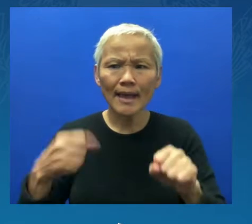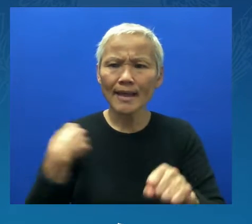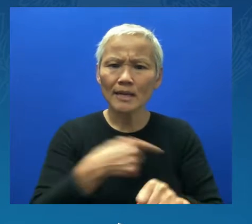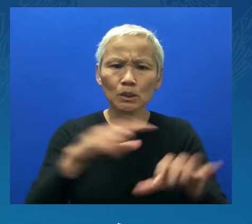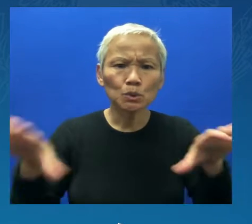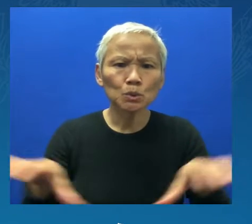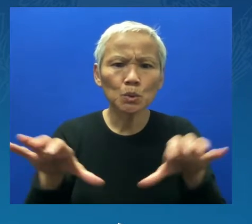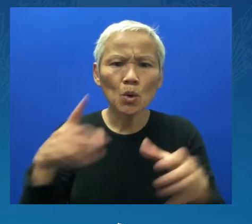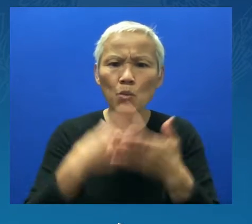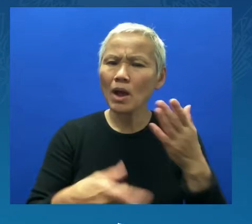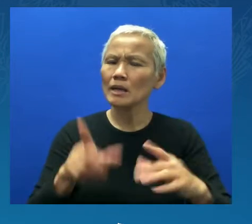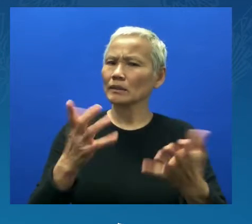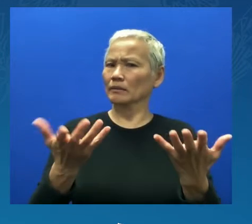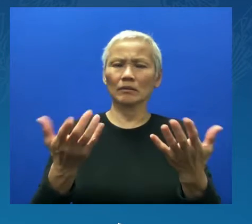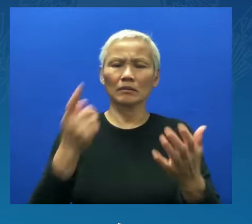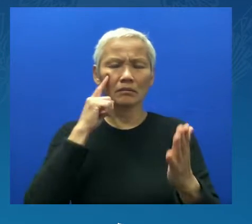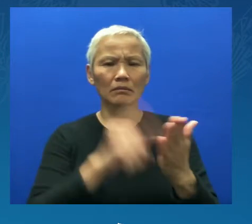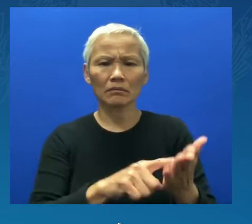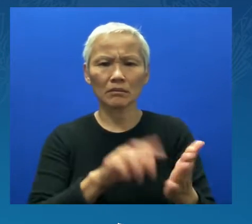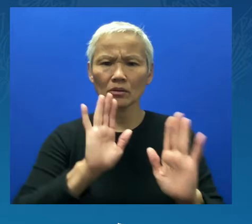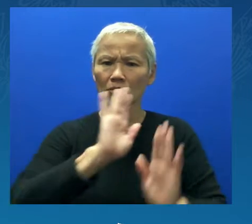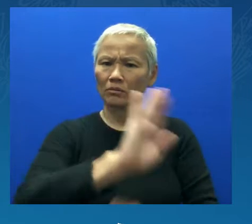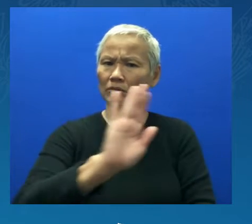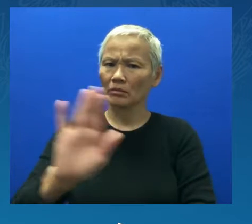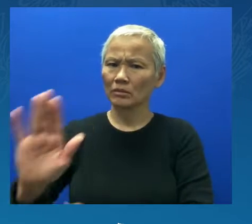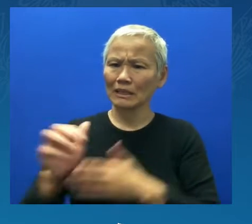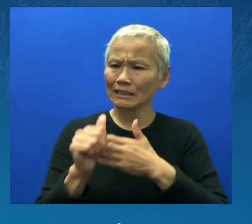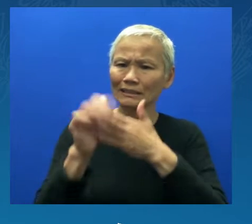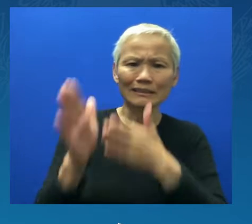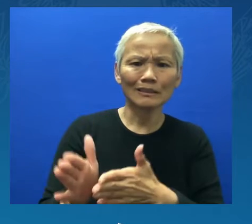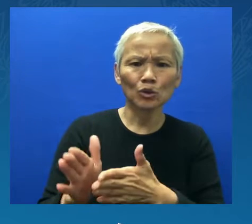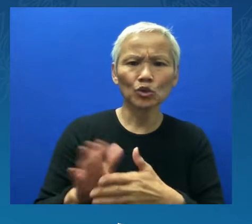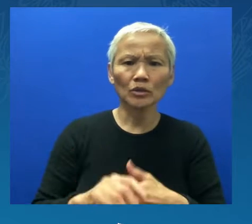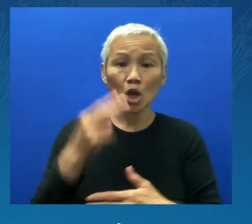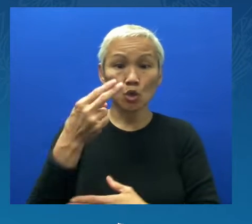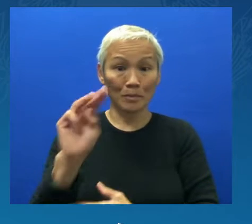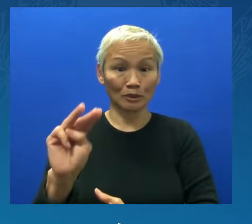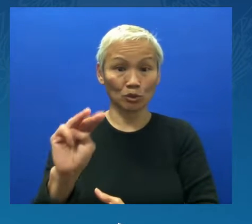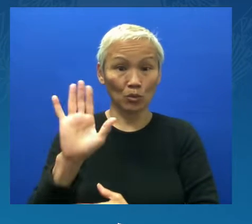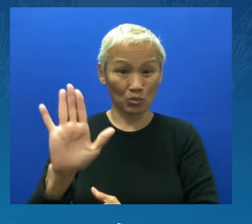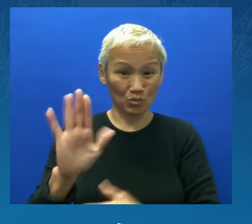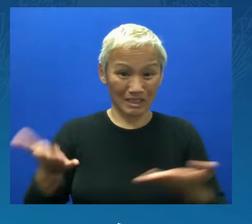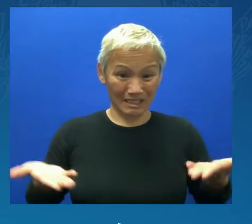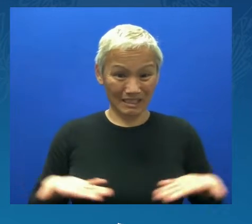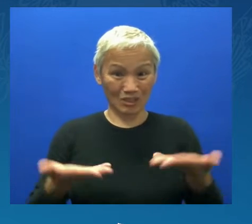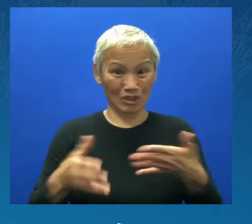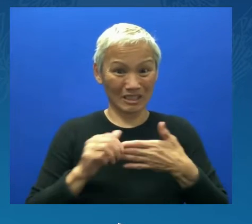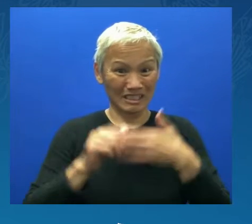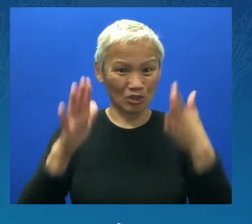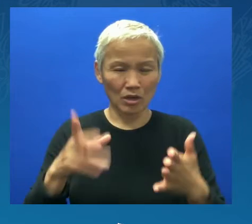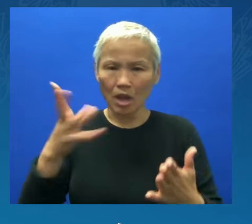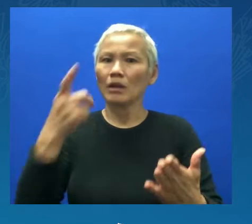and the leadership here in New Mexico. You are -- this is a safe haven for the surrounding states --